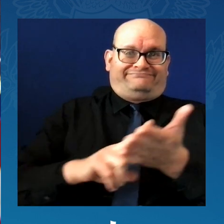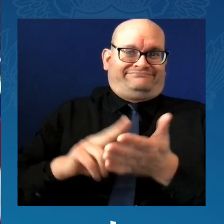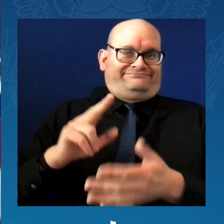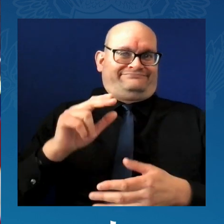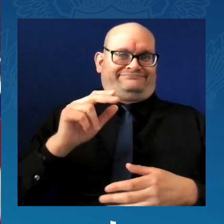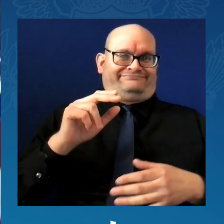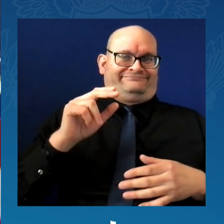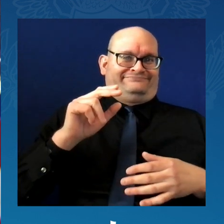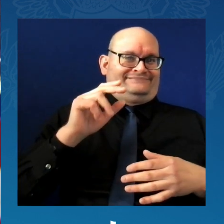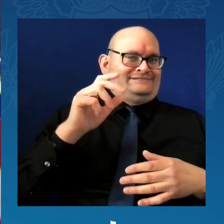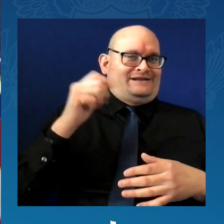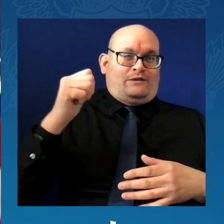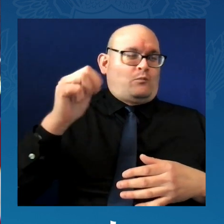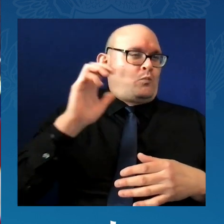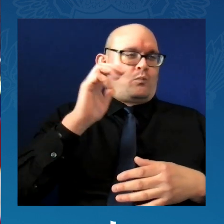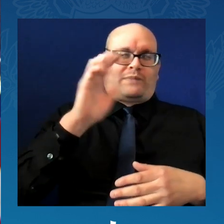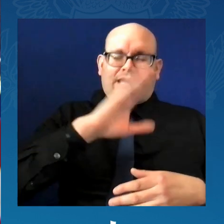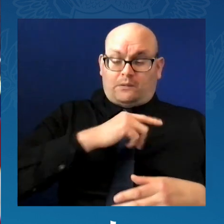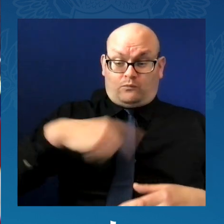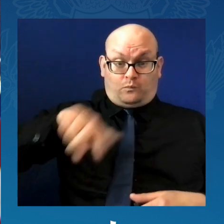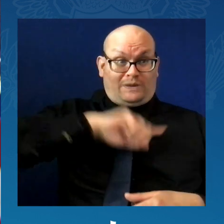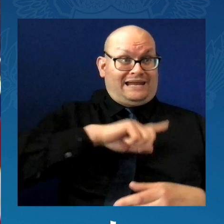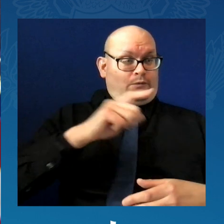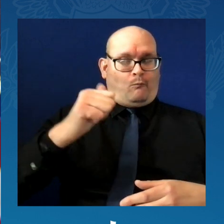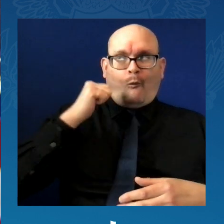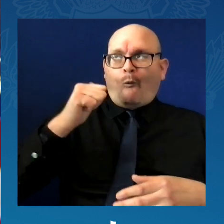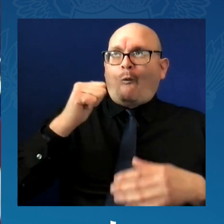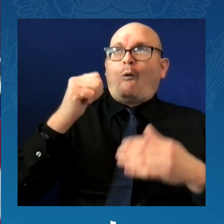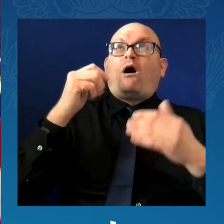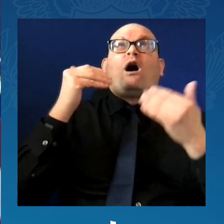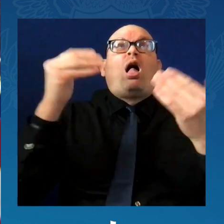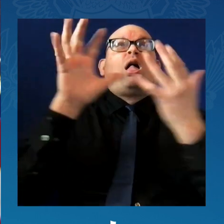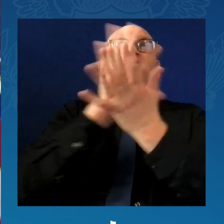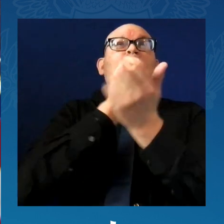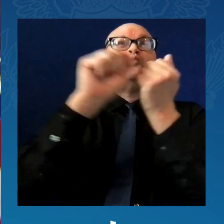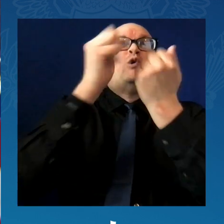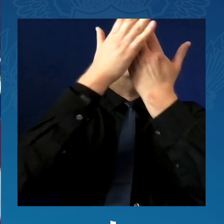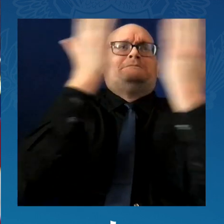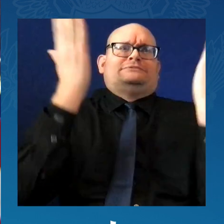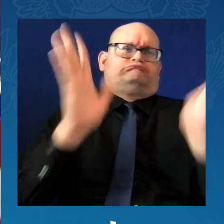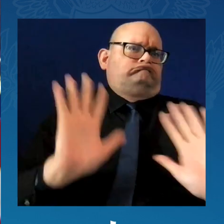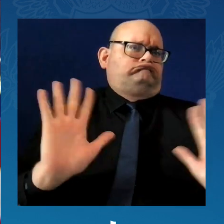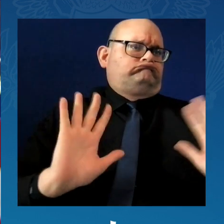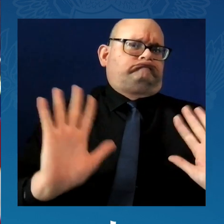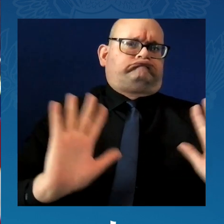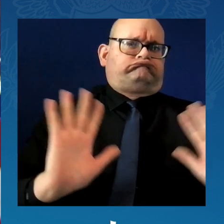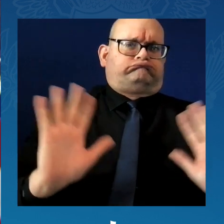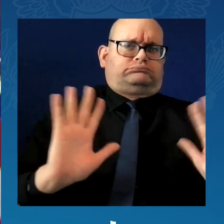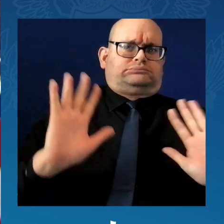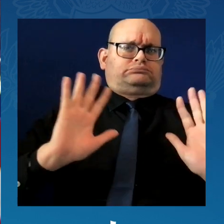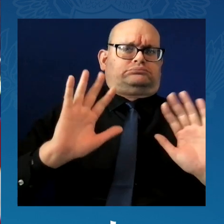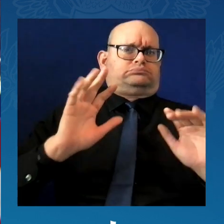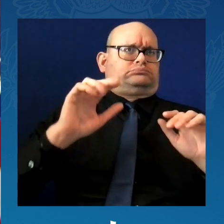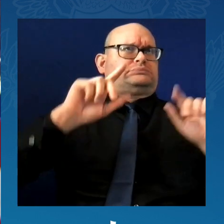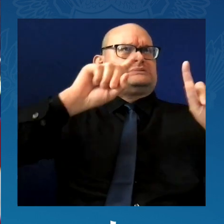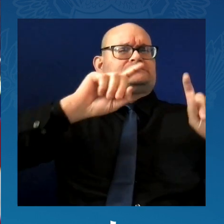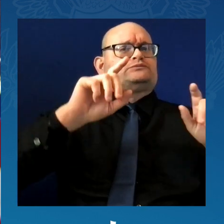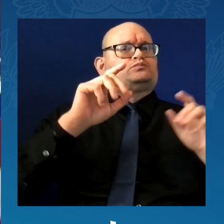anti-satellite missile testing. And later this month, the United States will introduce a resolution